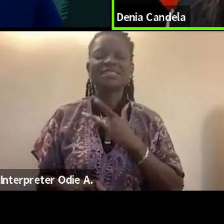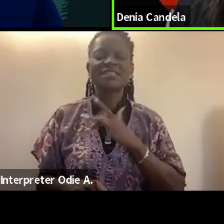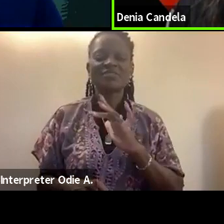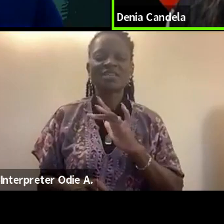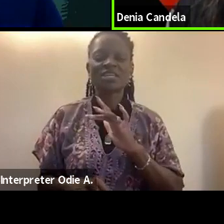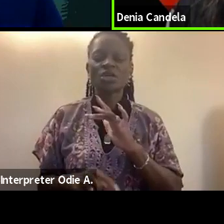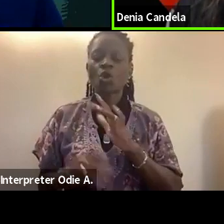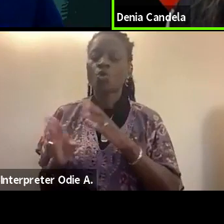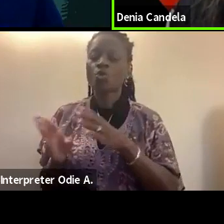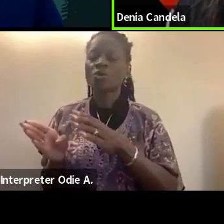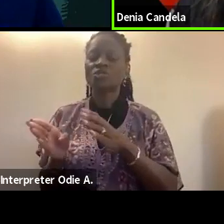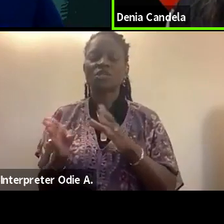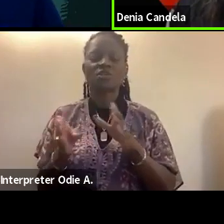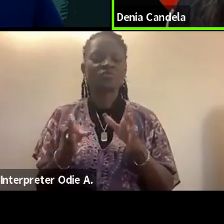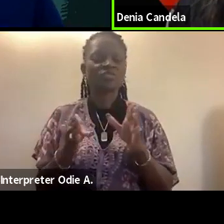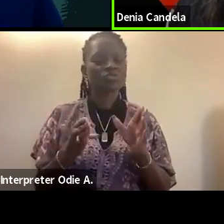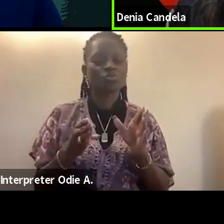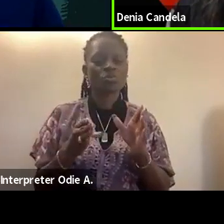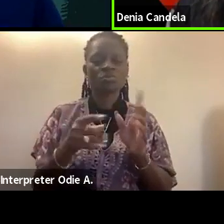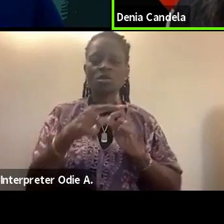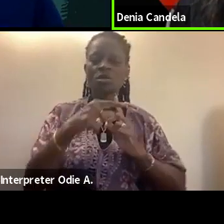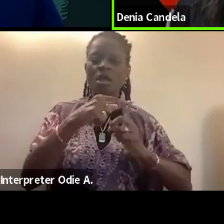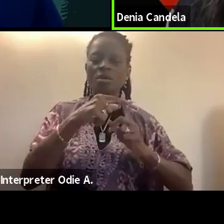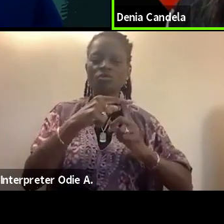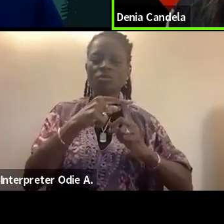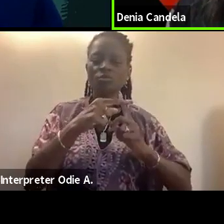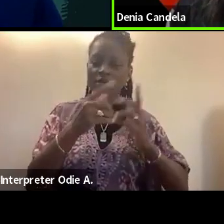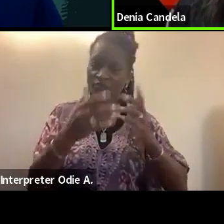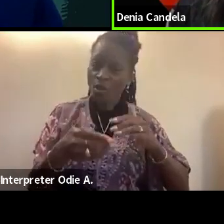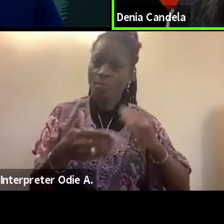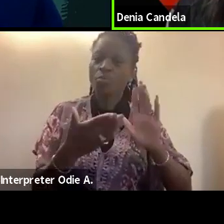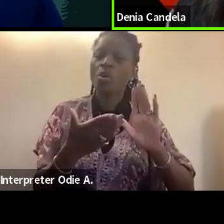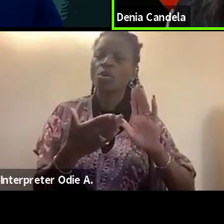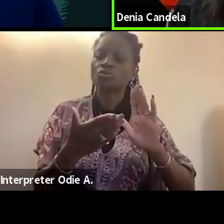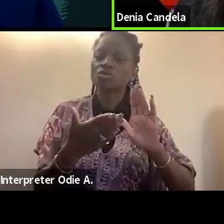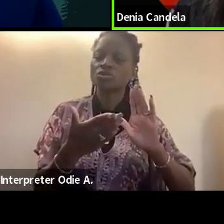upstream approach, and it is important that we're in alignment with the experts who are doing this work.